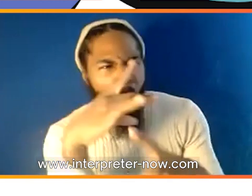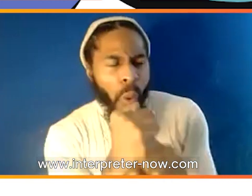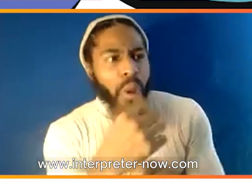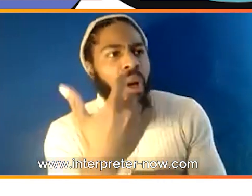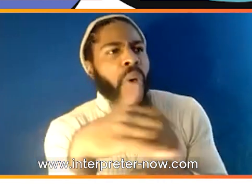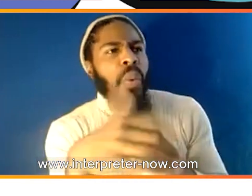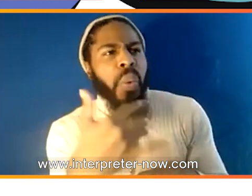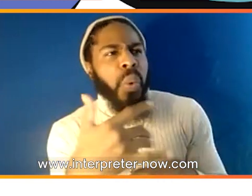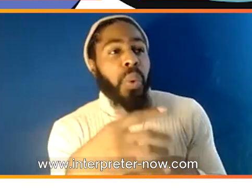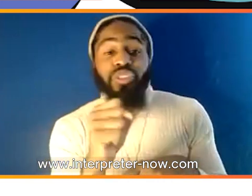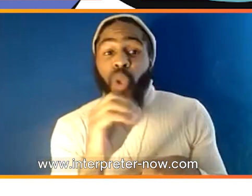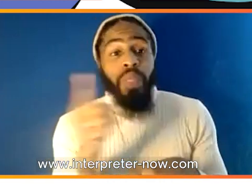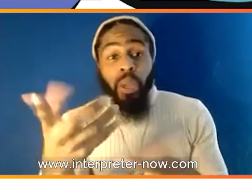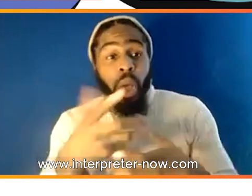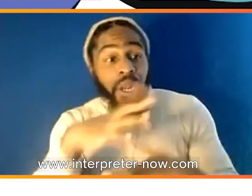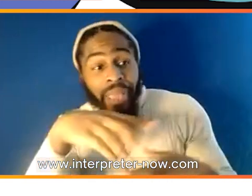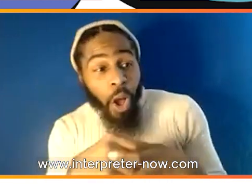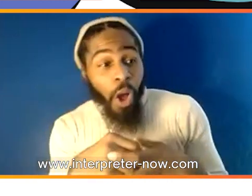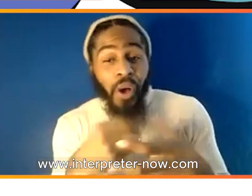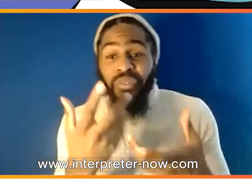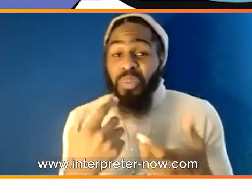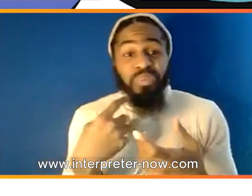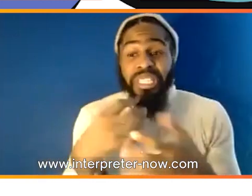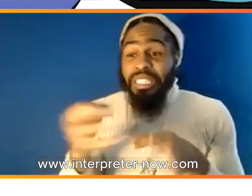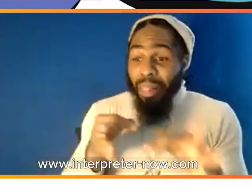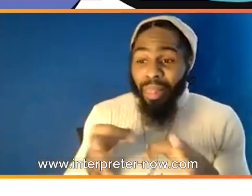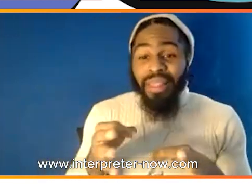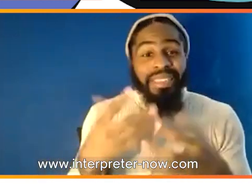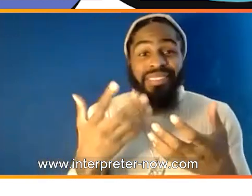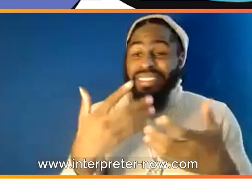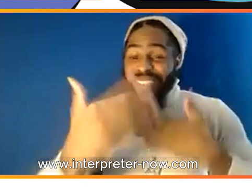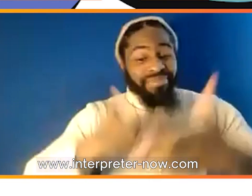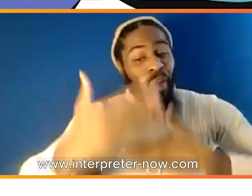So that's it. That was the organic work of figuring it out, putting it together, delivering